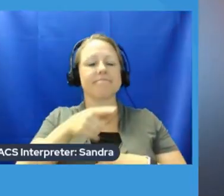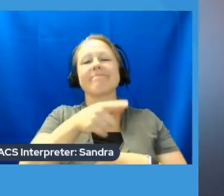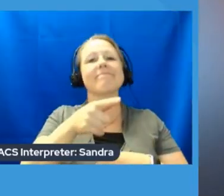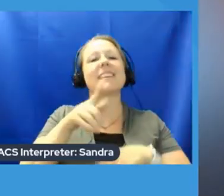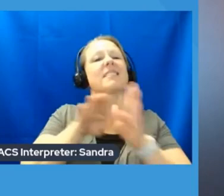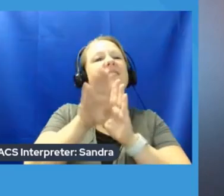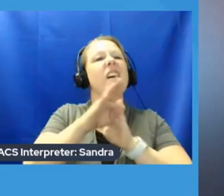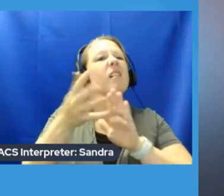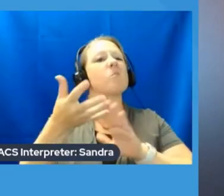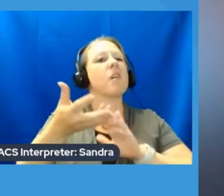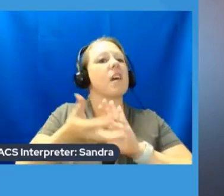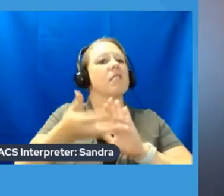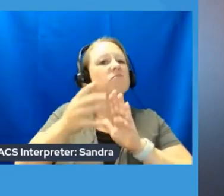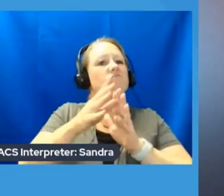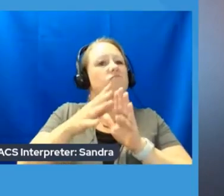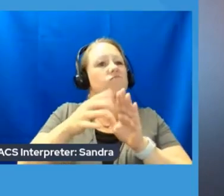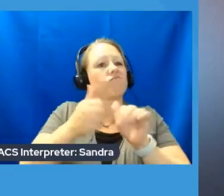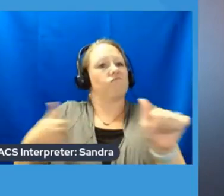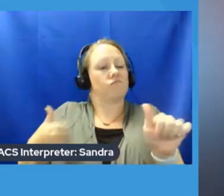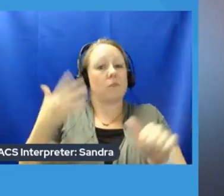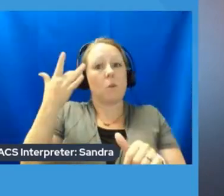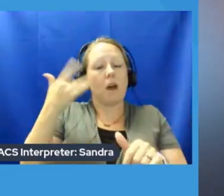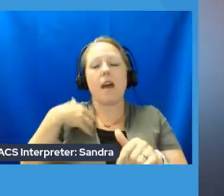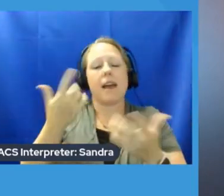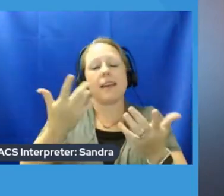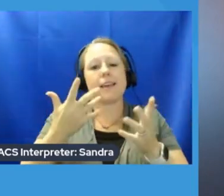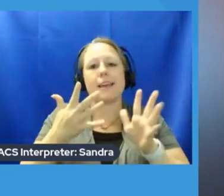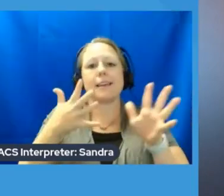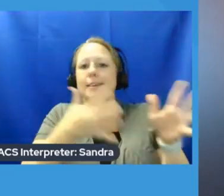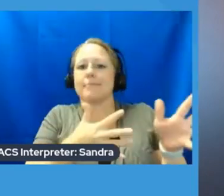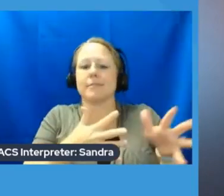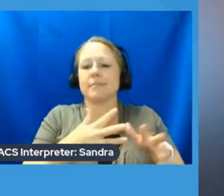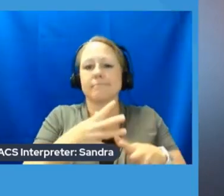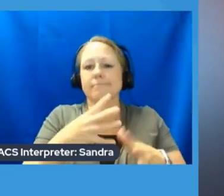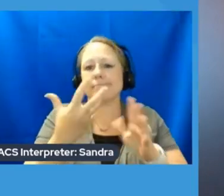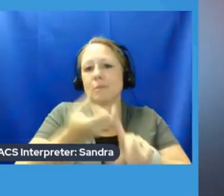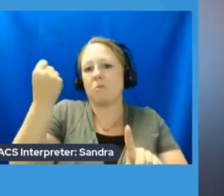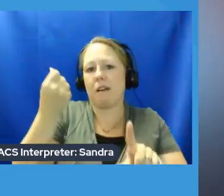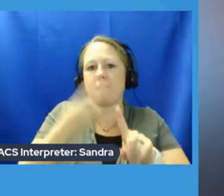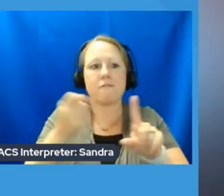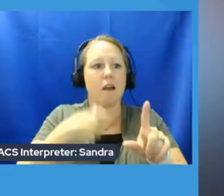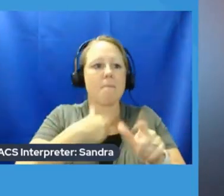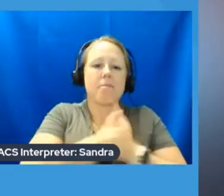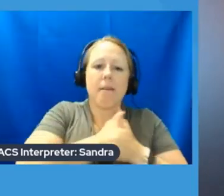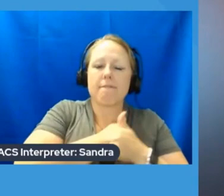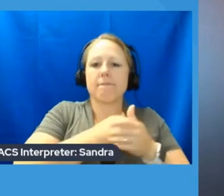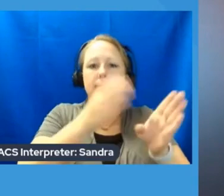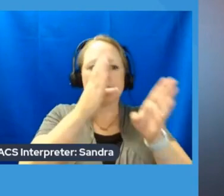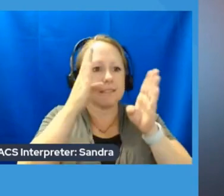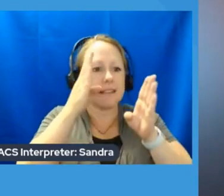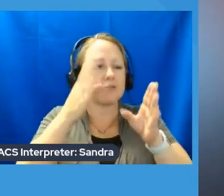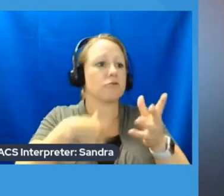We even saw a caregiver feed him through the bars of his crib. So, yes, he was shy with us at first,